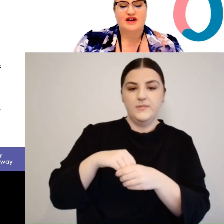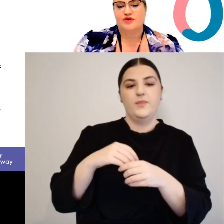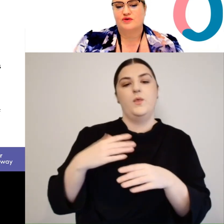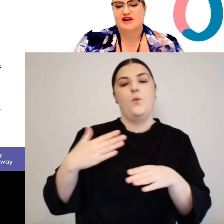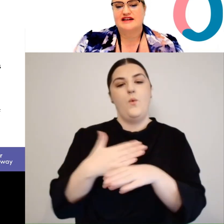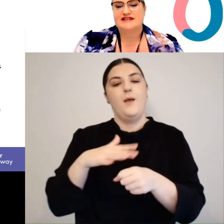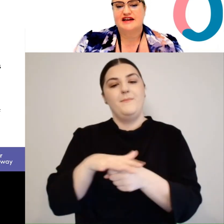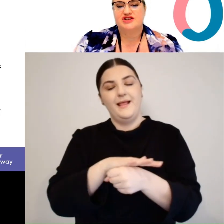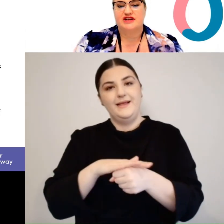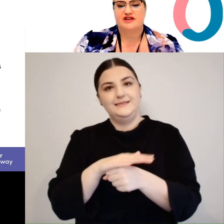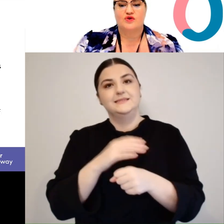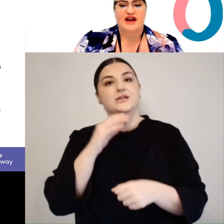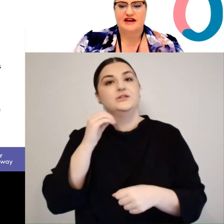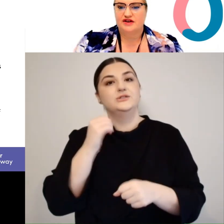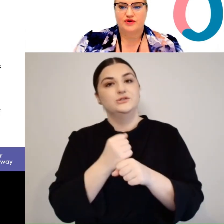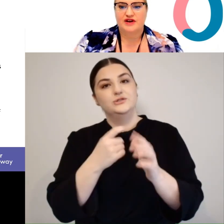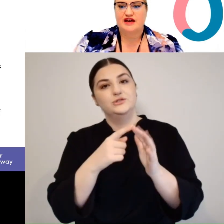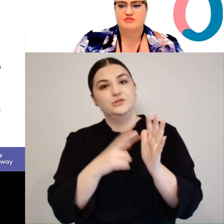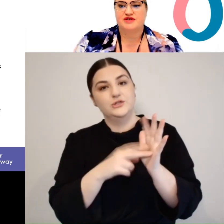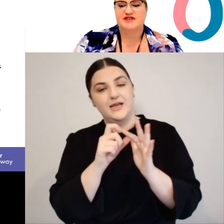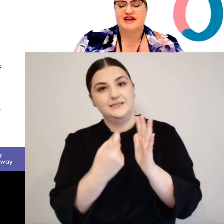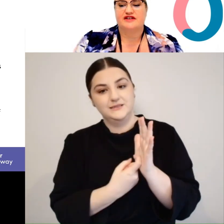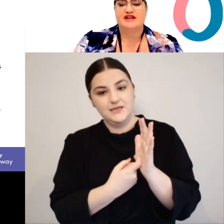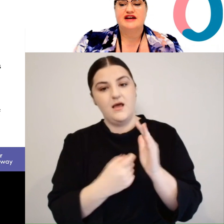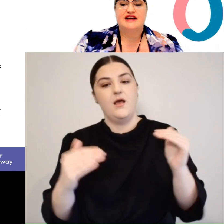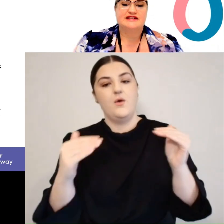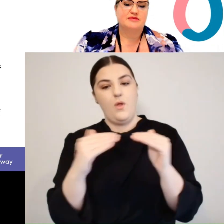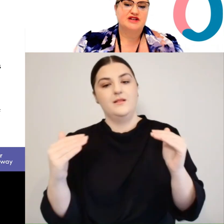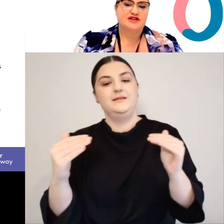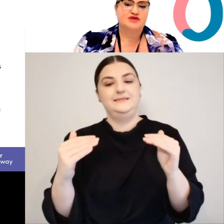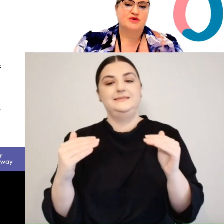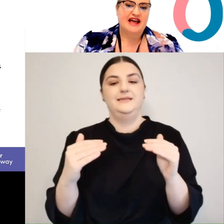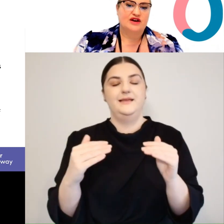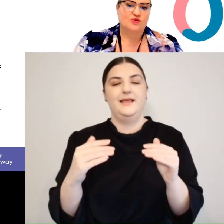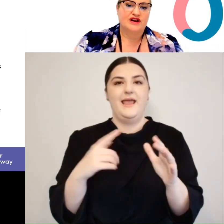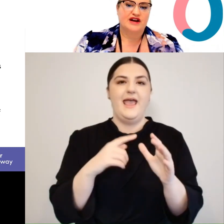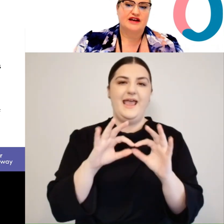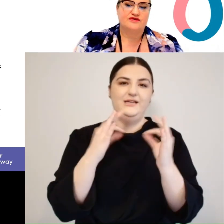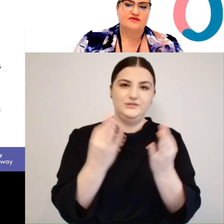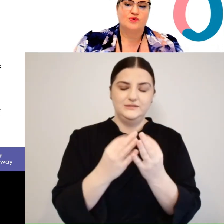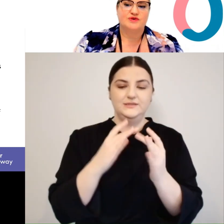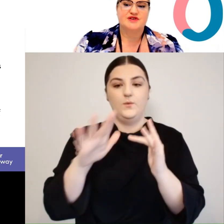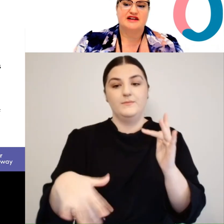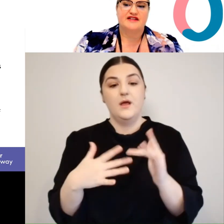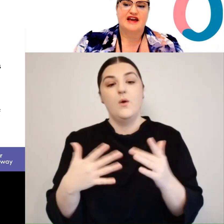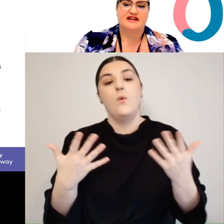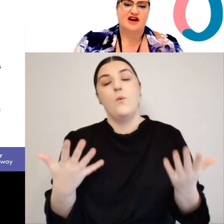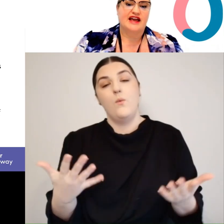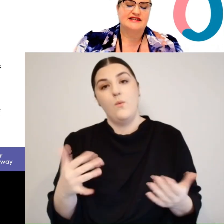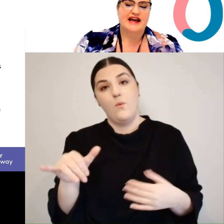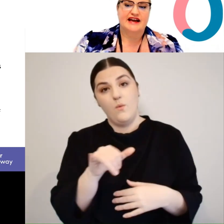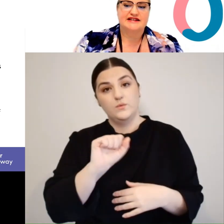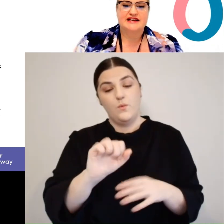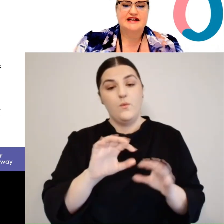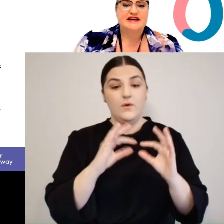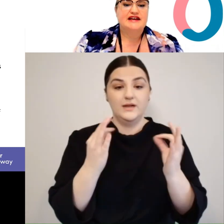or if your organisation or any of your key personnel are subject to a banning order in force under the NDIS Act.